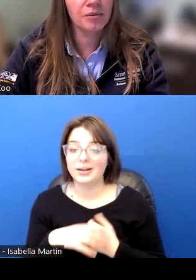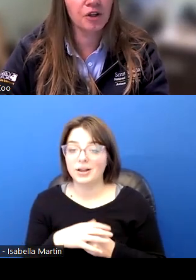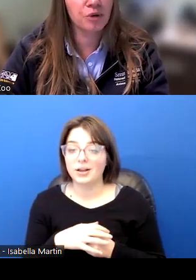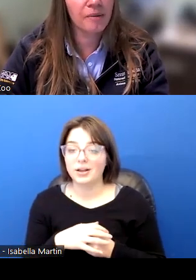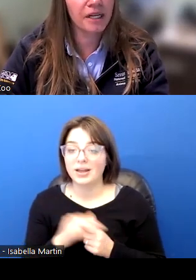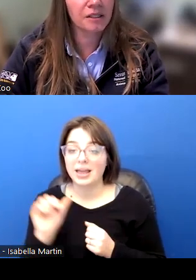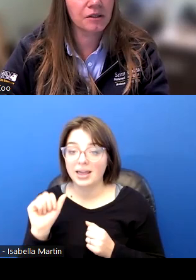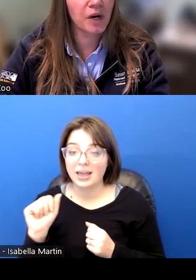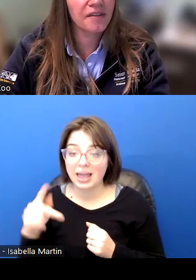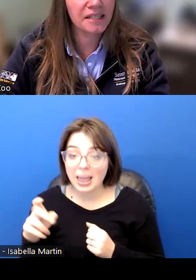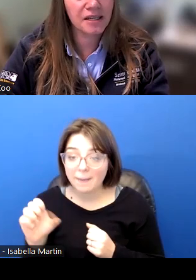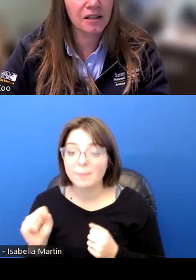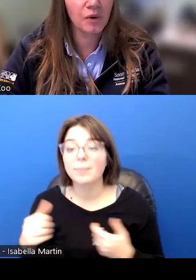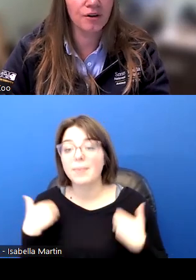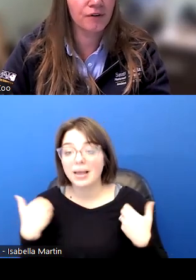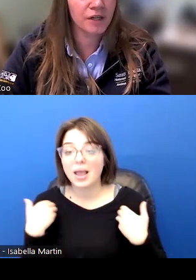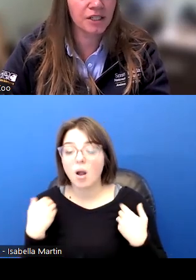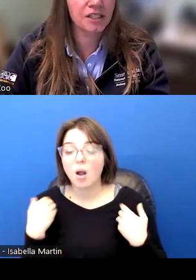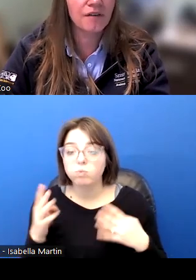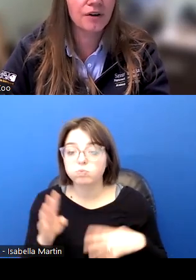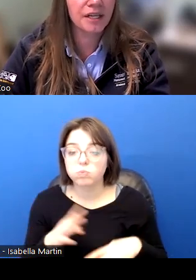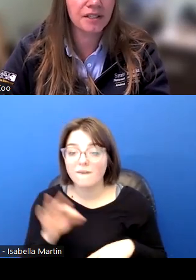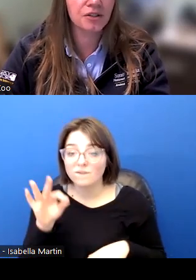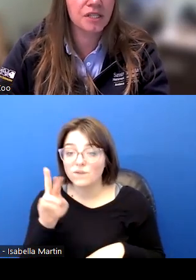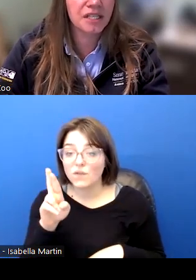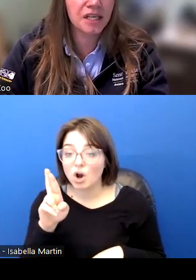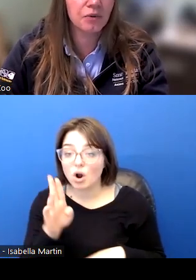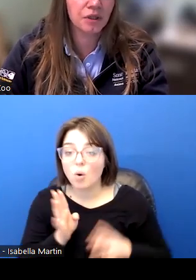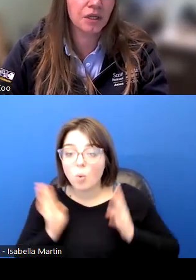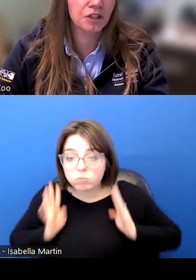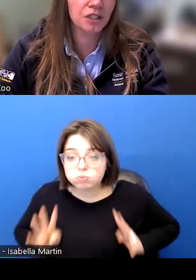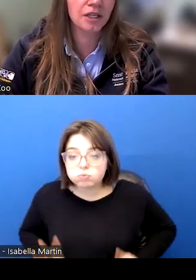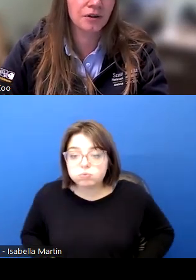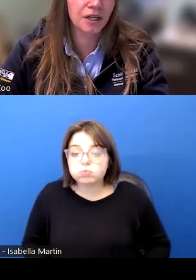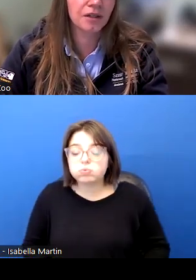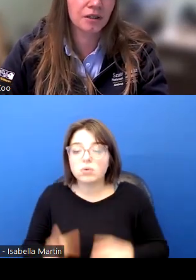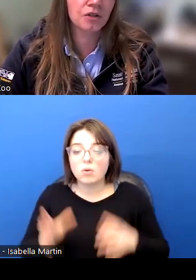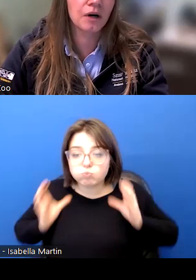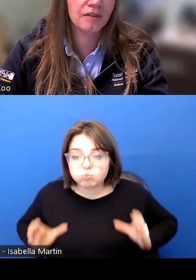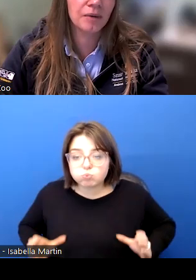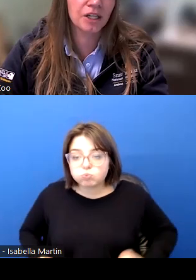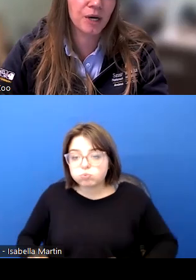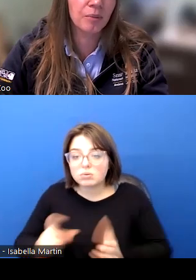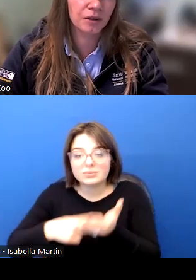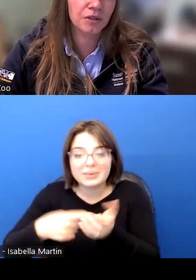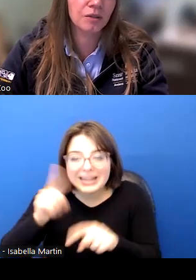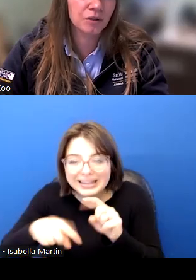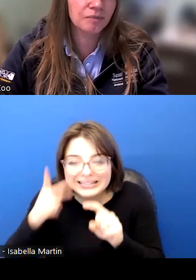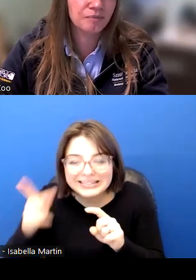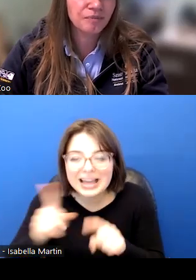of the other primates the way that they sit and the way they're fur lays is it's not very easy to see what the condition is like underneath there and so i'll have to actually palpate those animals.